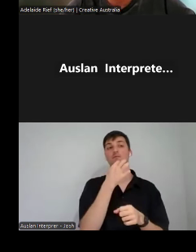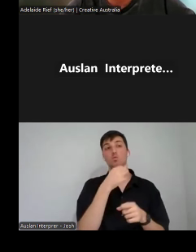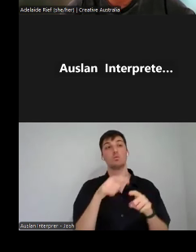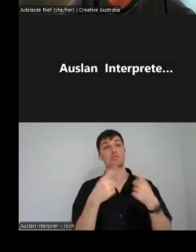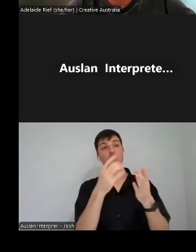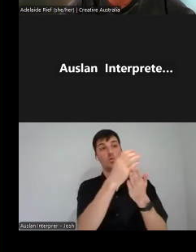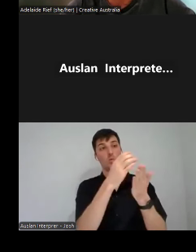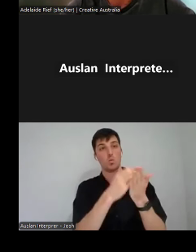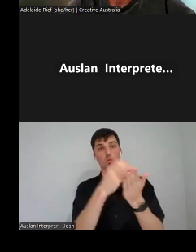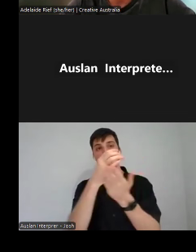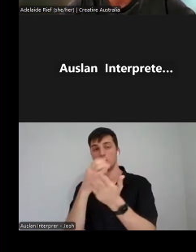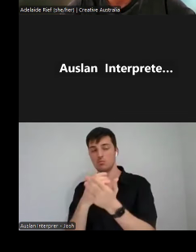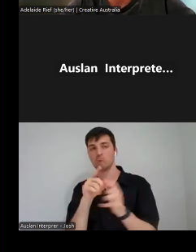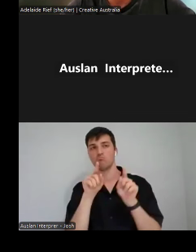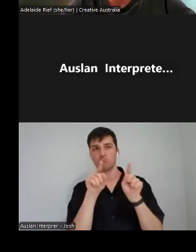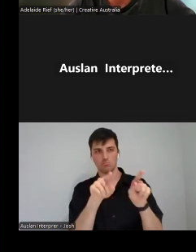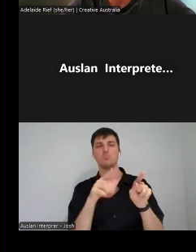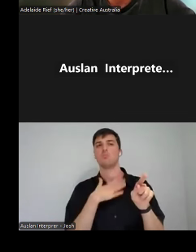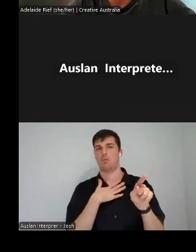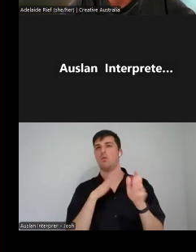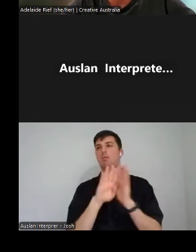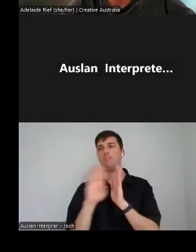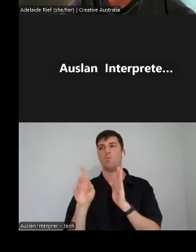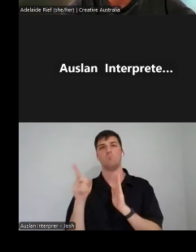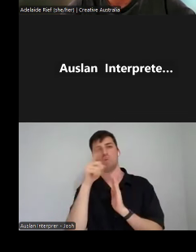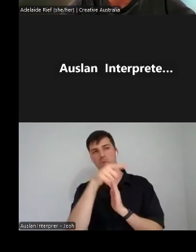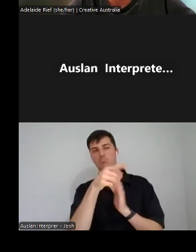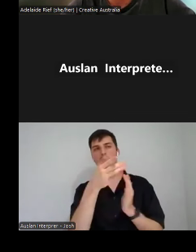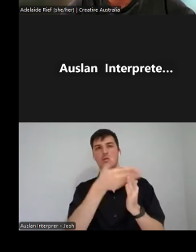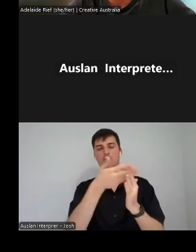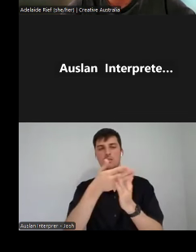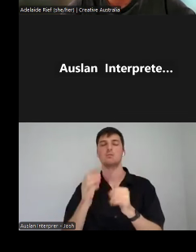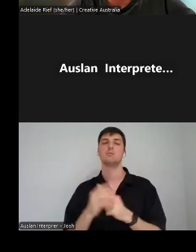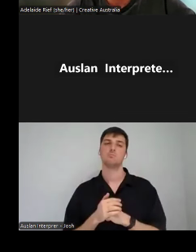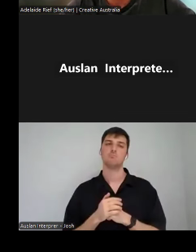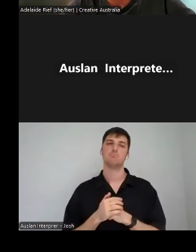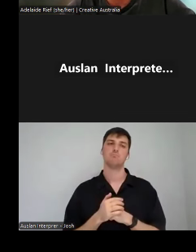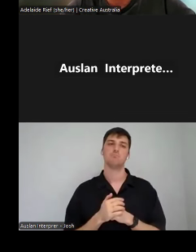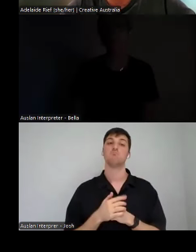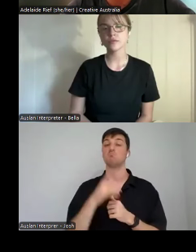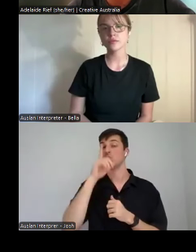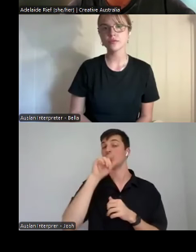short courses that you'd like your Board and staff members to access and you can choose more than one